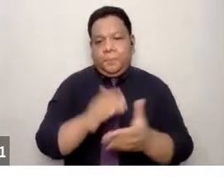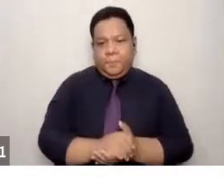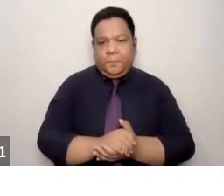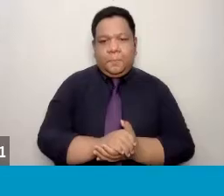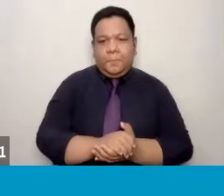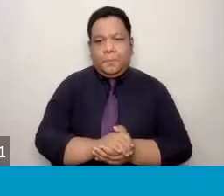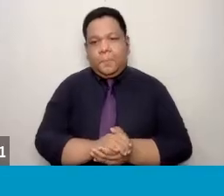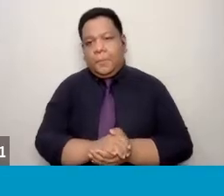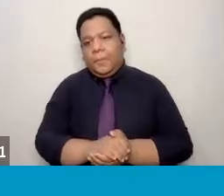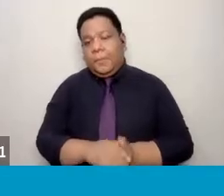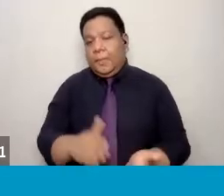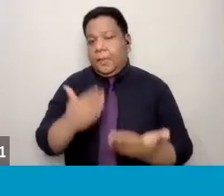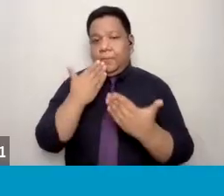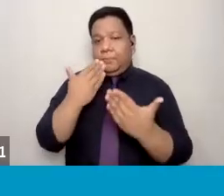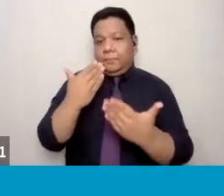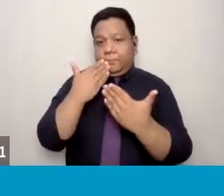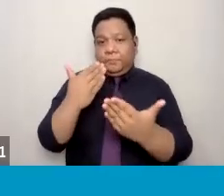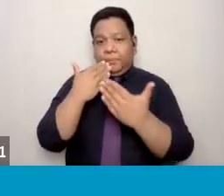Thank you very much, Dr. Nina!